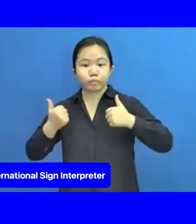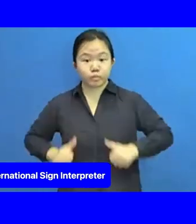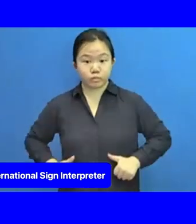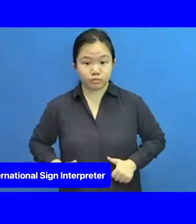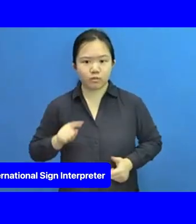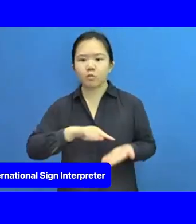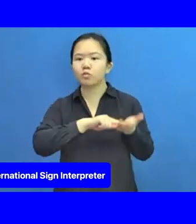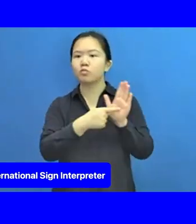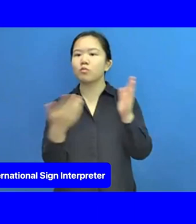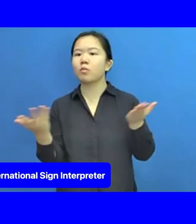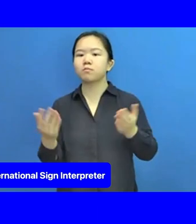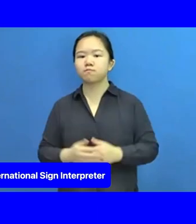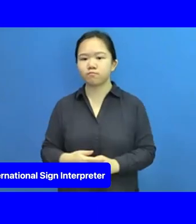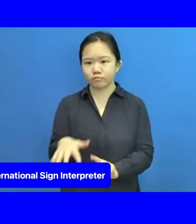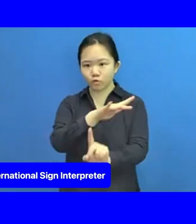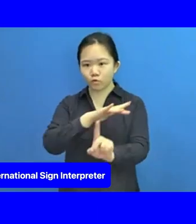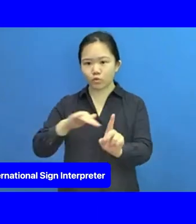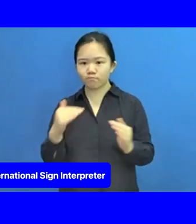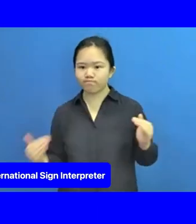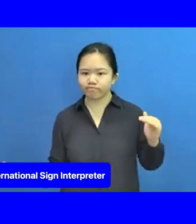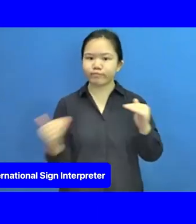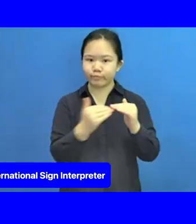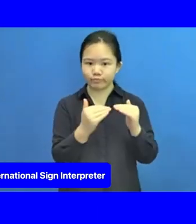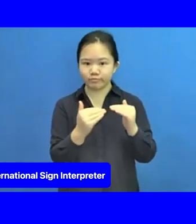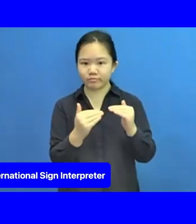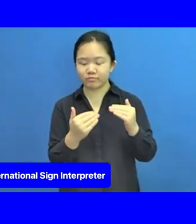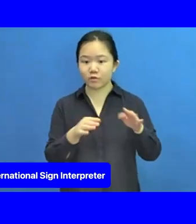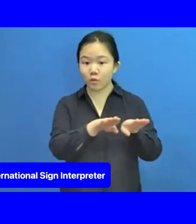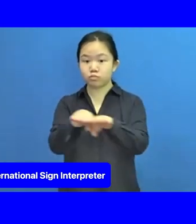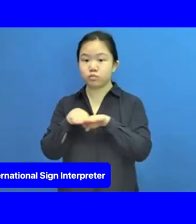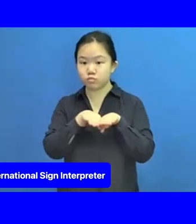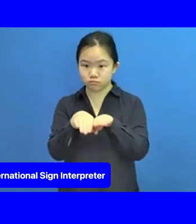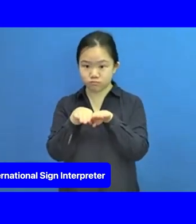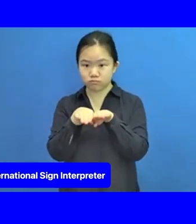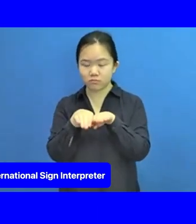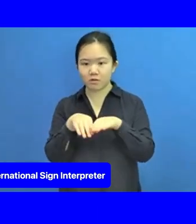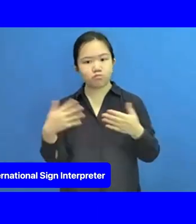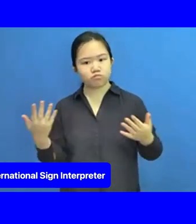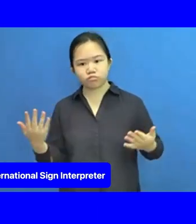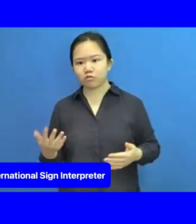for my choir, but I'm excited to see how rich and diverse stories the contemporary circus